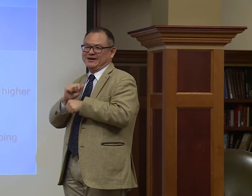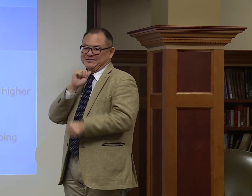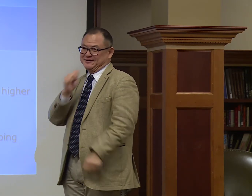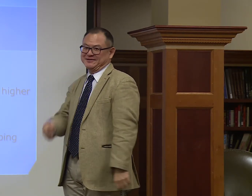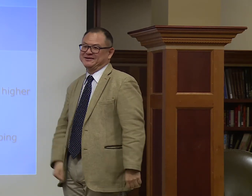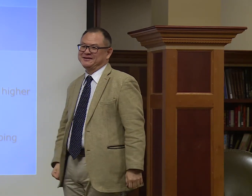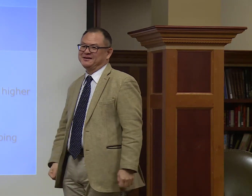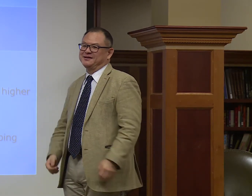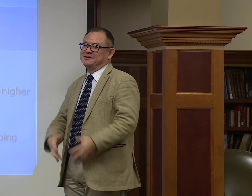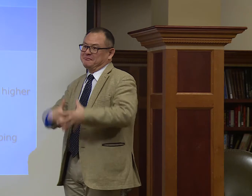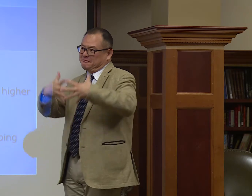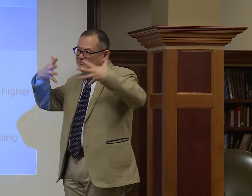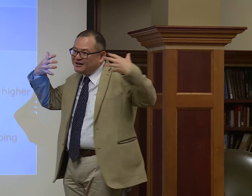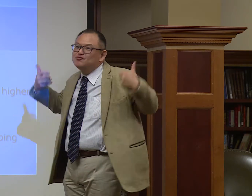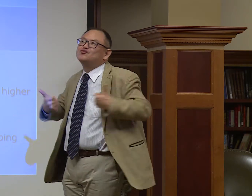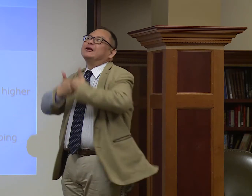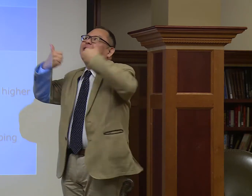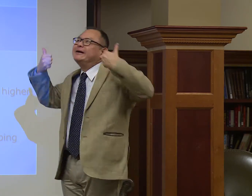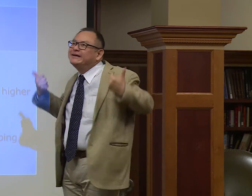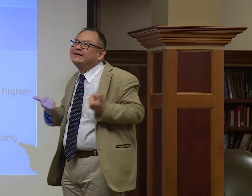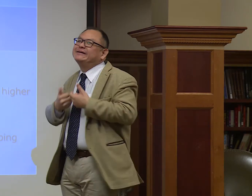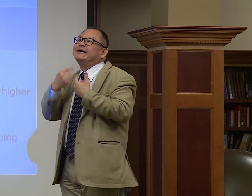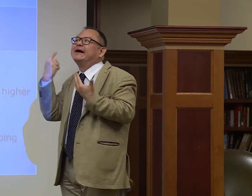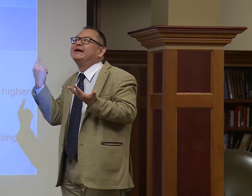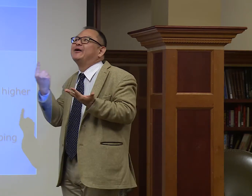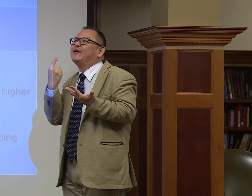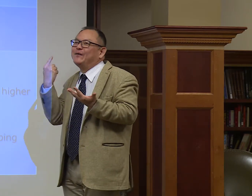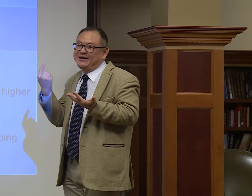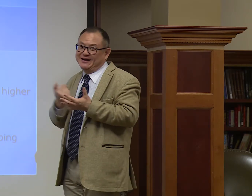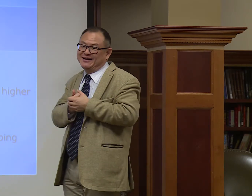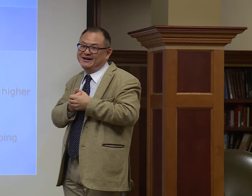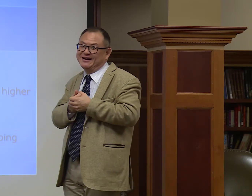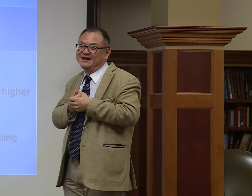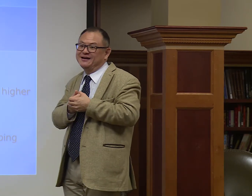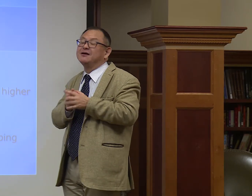You will face a variety of challenges.